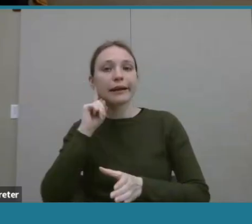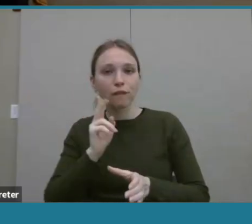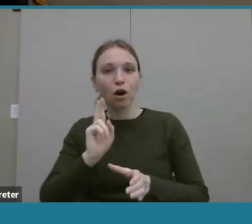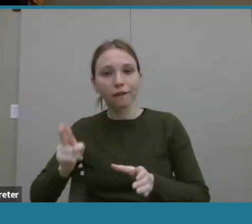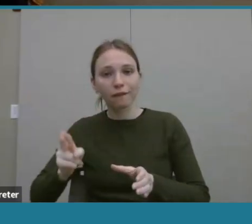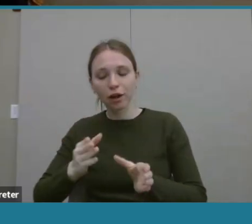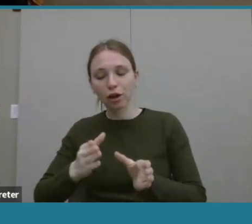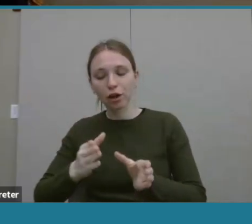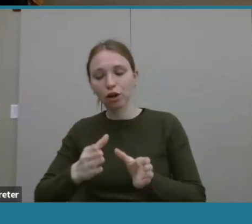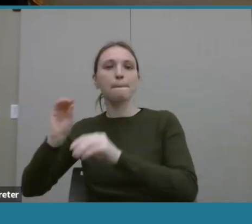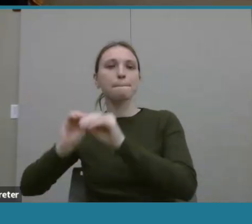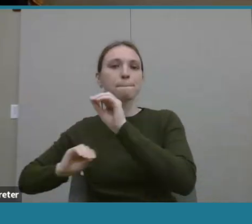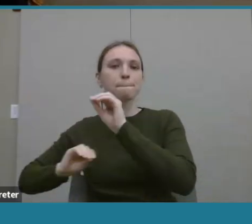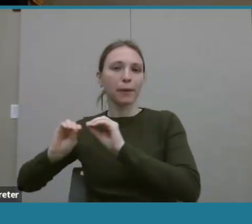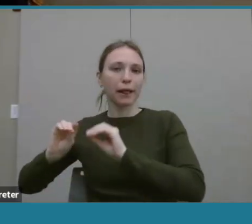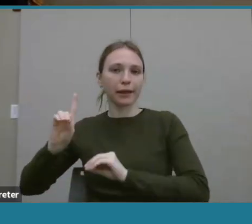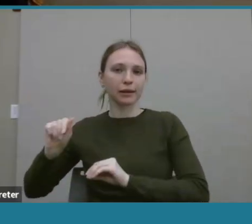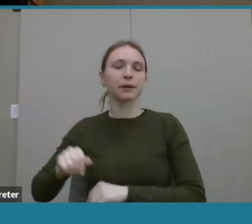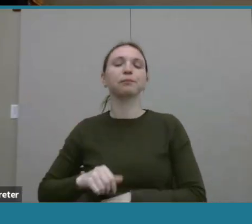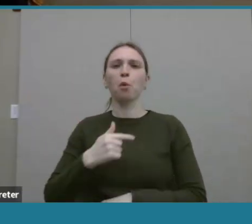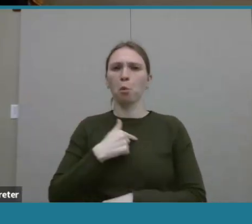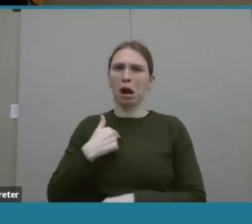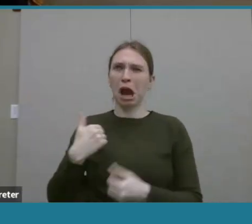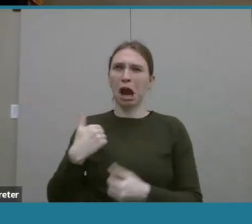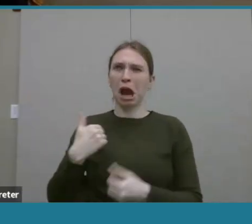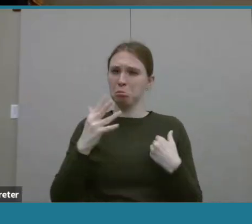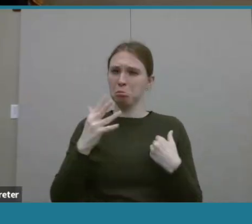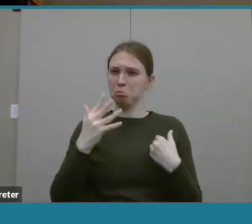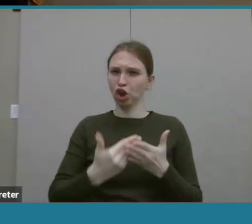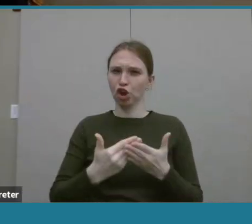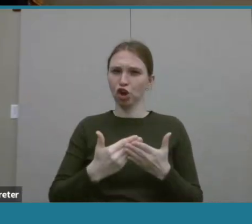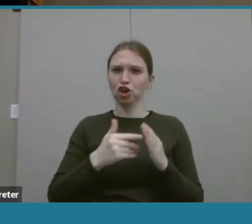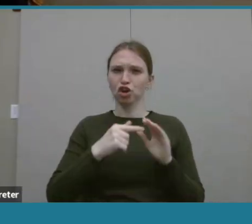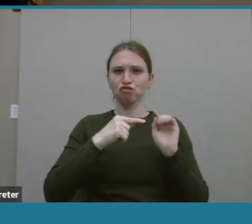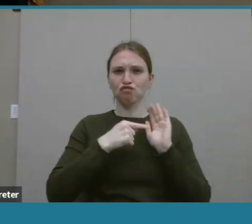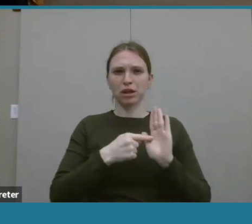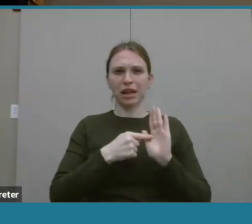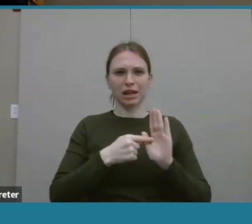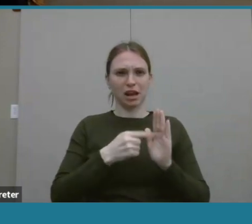And we had a pretty good representation across. I think one of the ways we just did that was